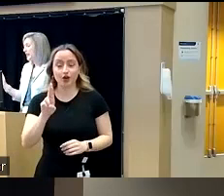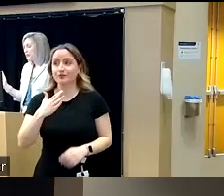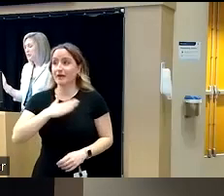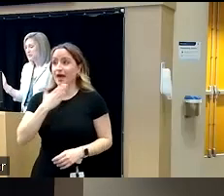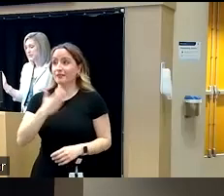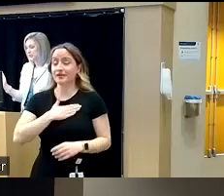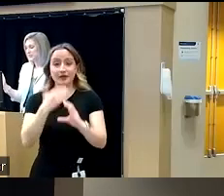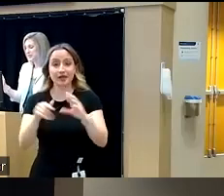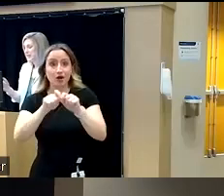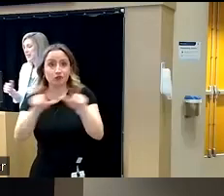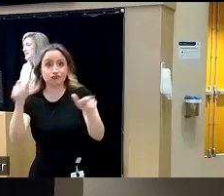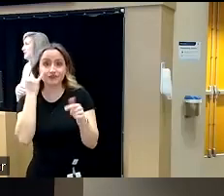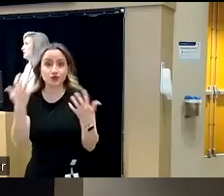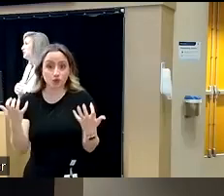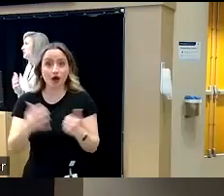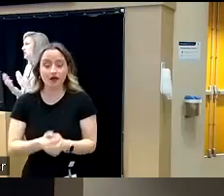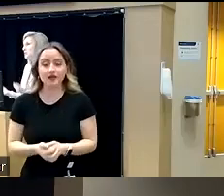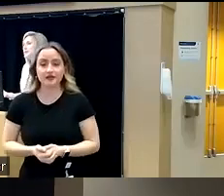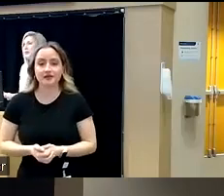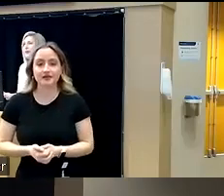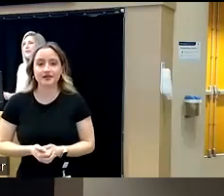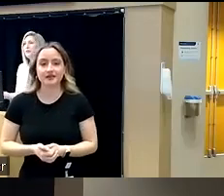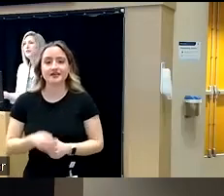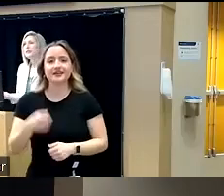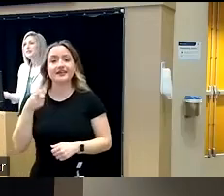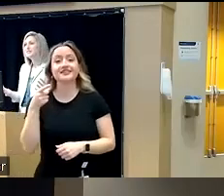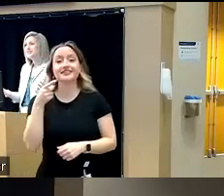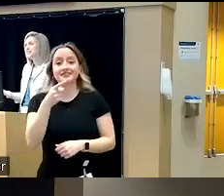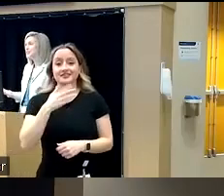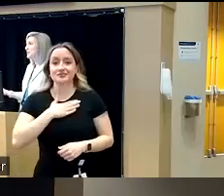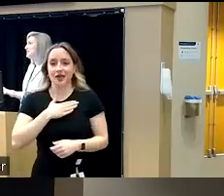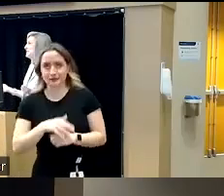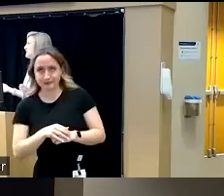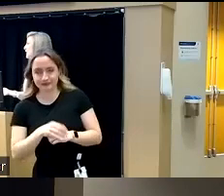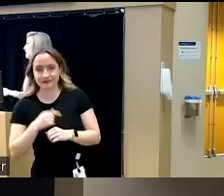around anyone who is interested this is also my Shameless plug that we need six students